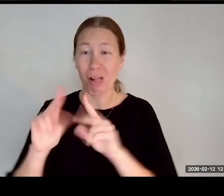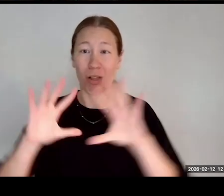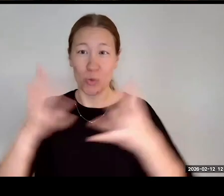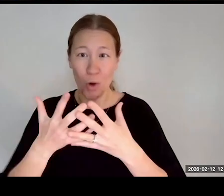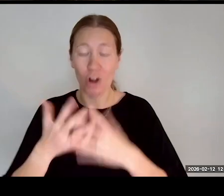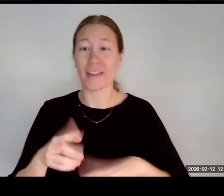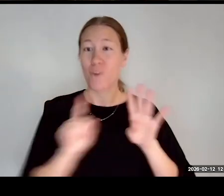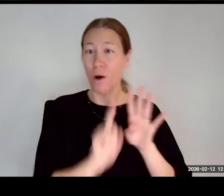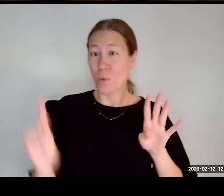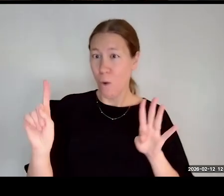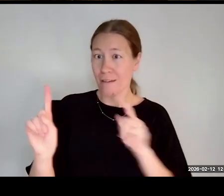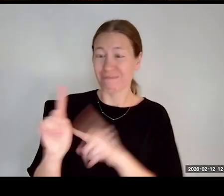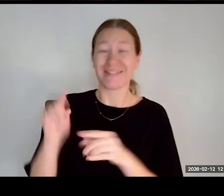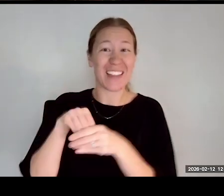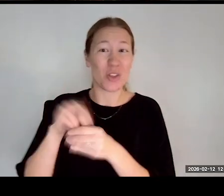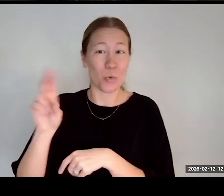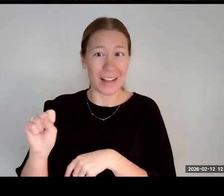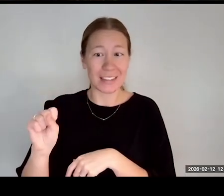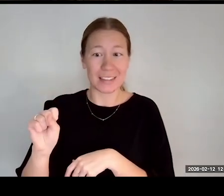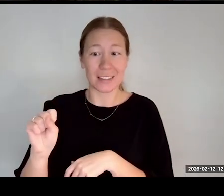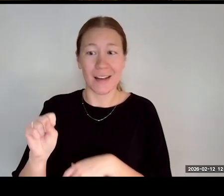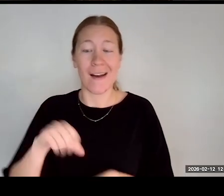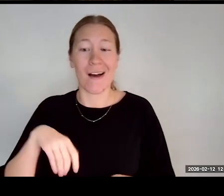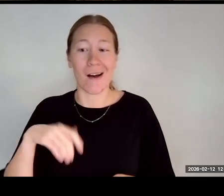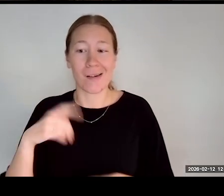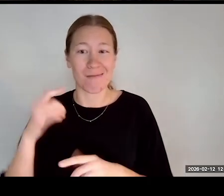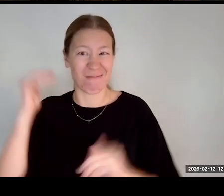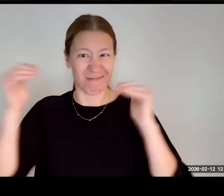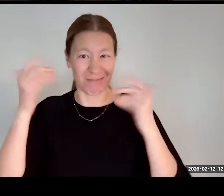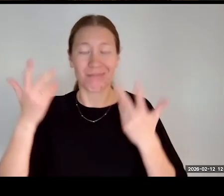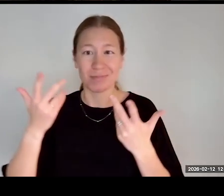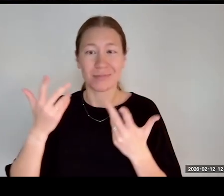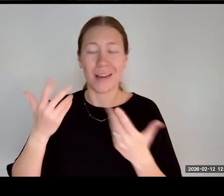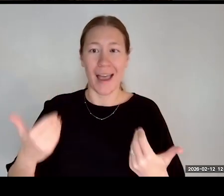who are working age adults live with a disability. When we make things digitally accessible,